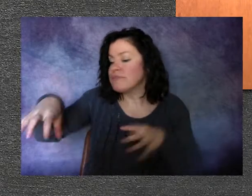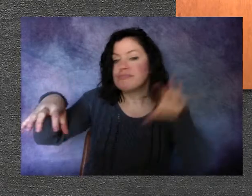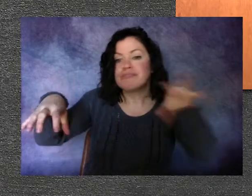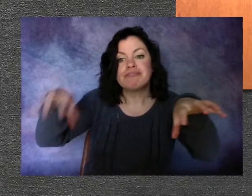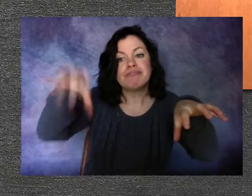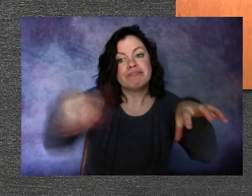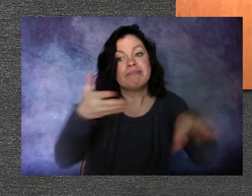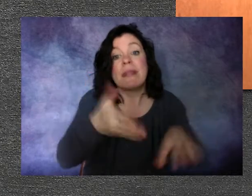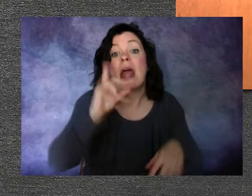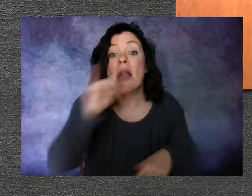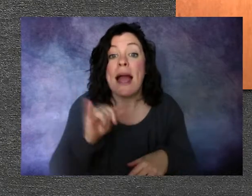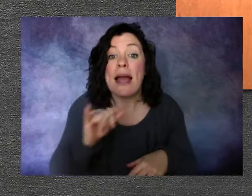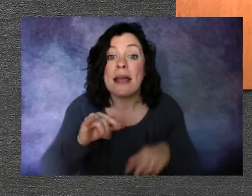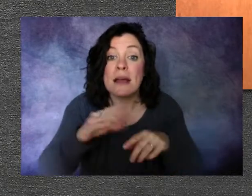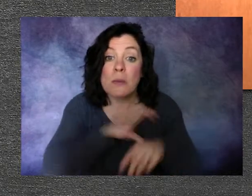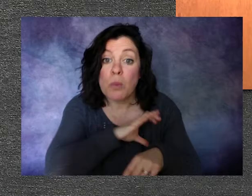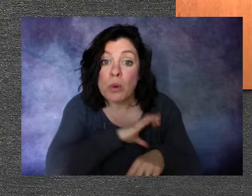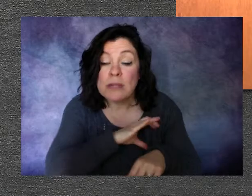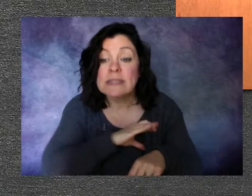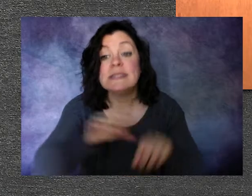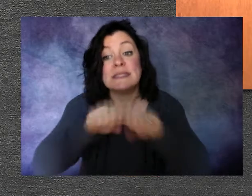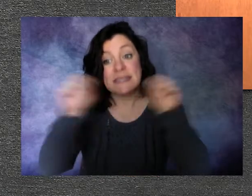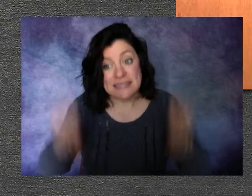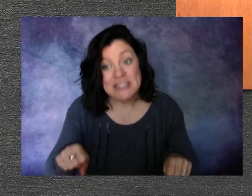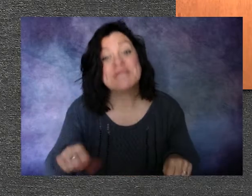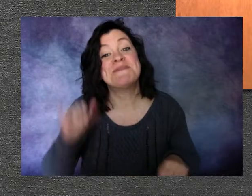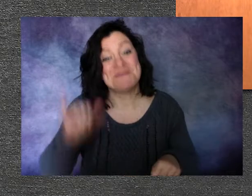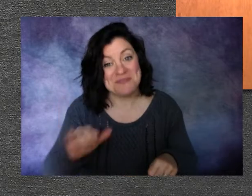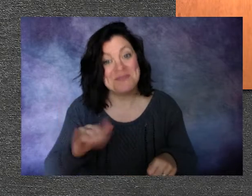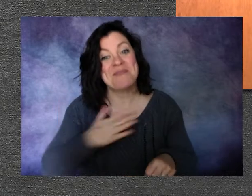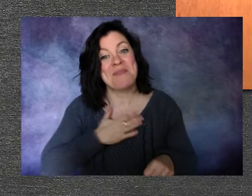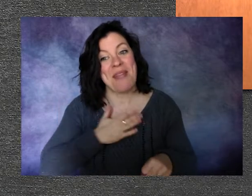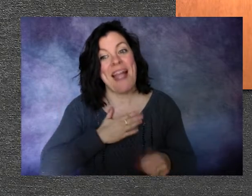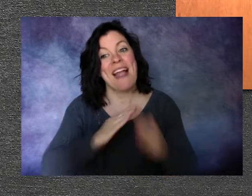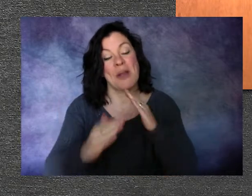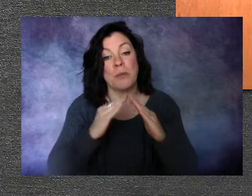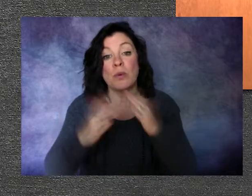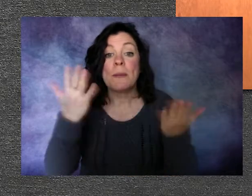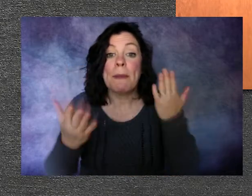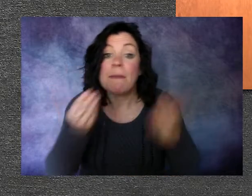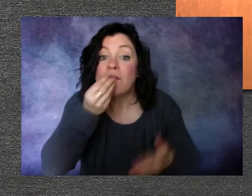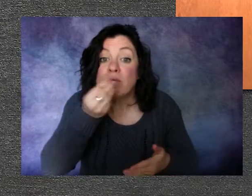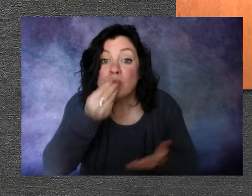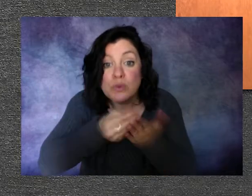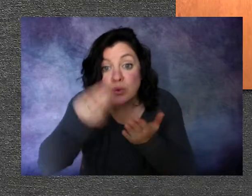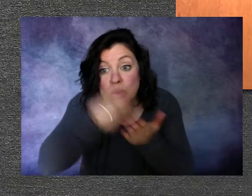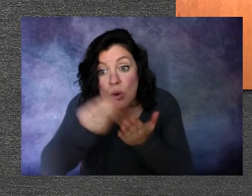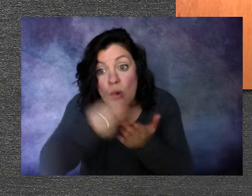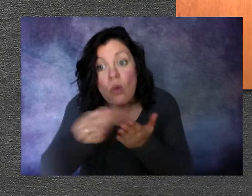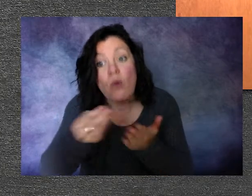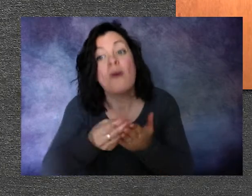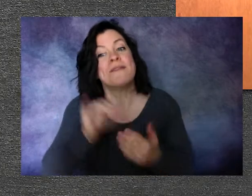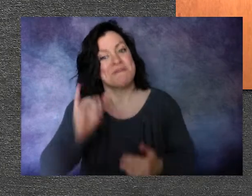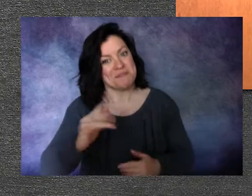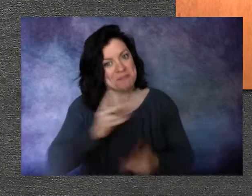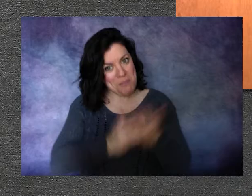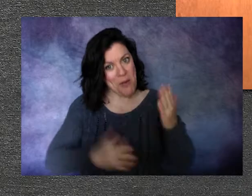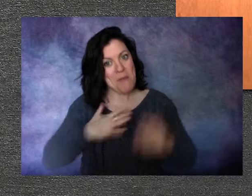Like the police station, they're a part of your community. And maybe the grocery store, they're a part of your community.